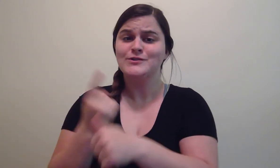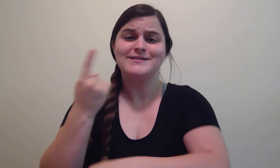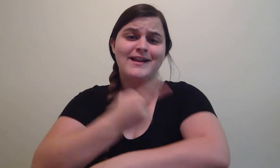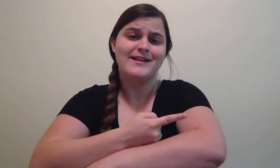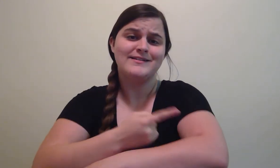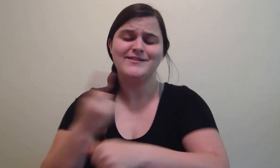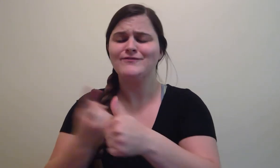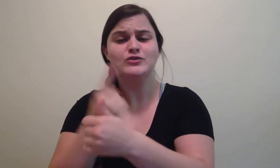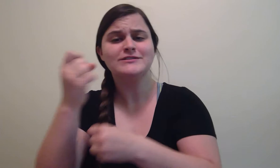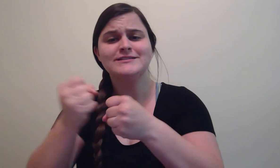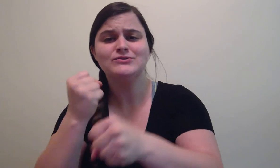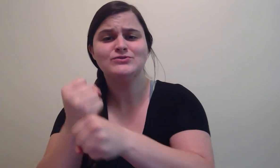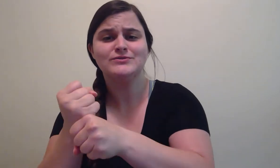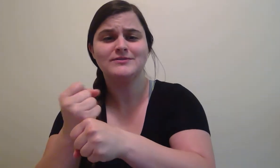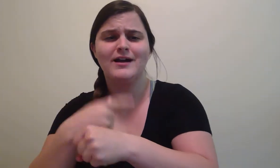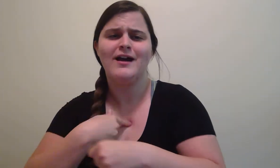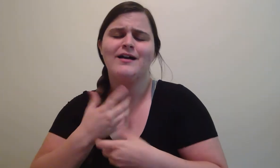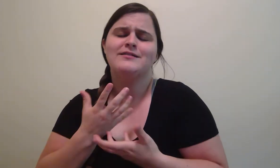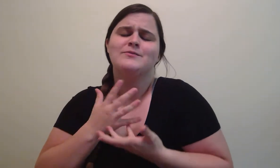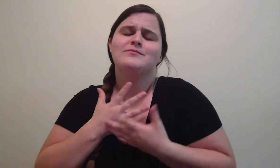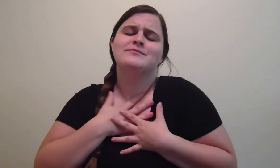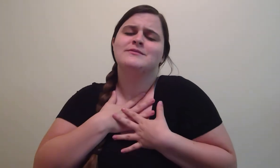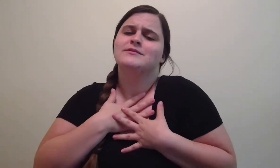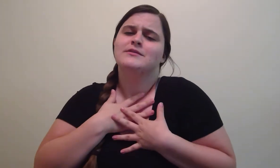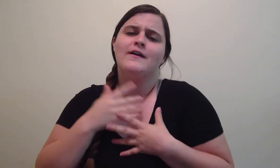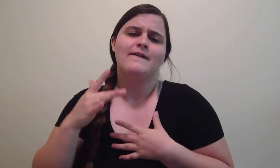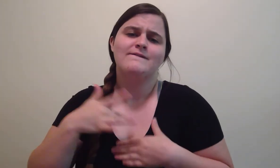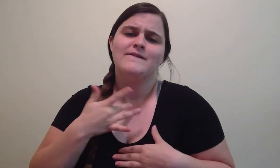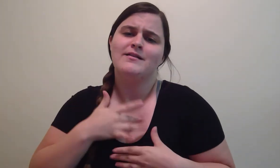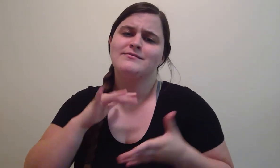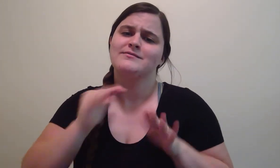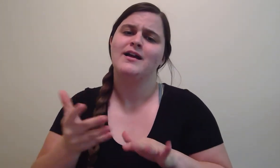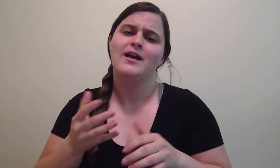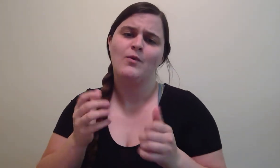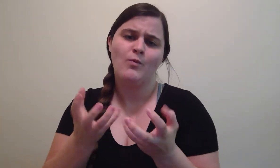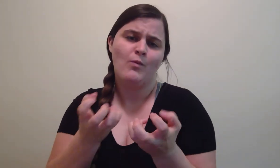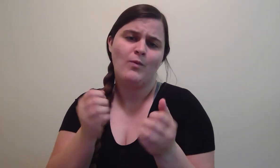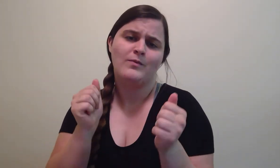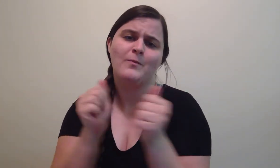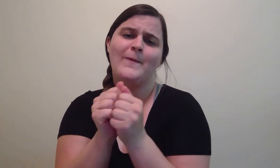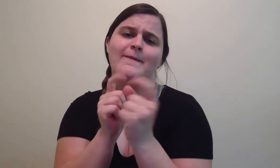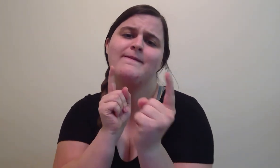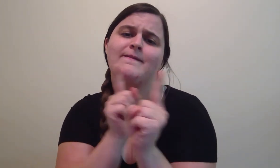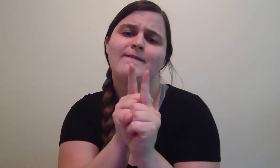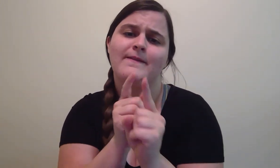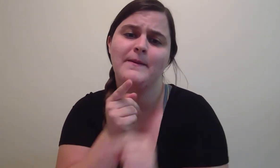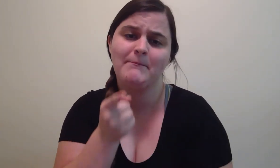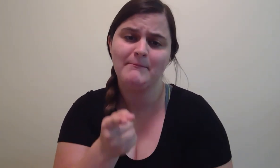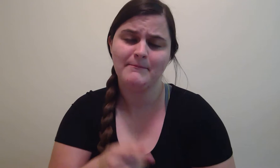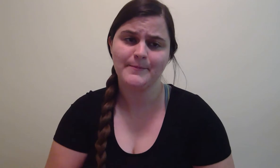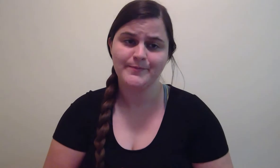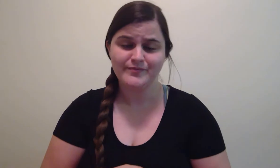Those first years! I thought I would die for wanting to be with him.